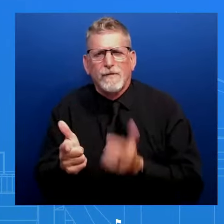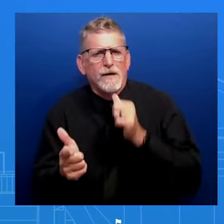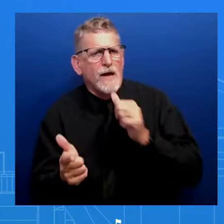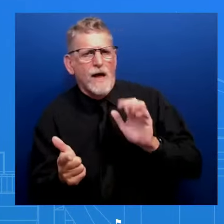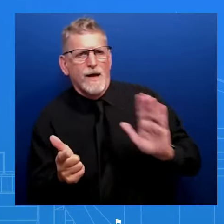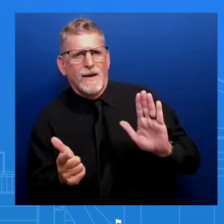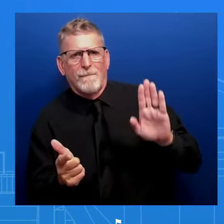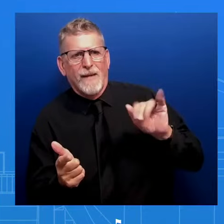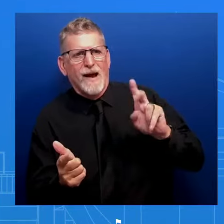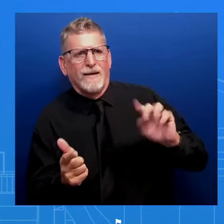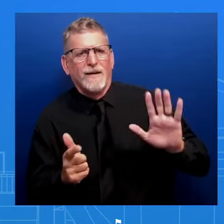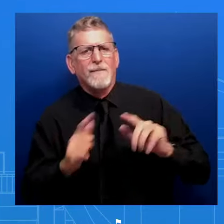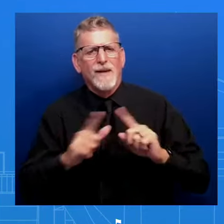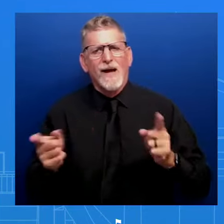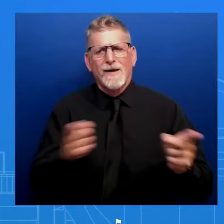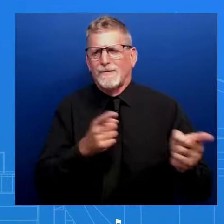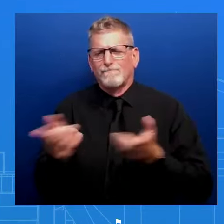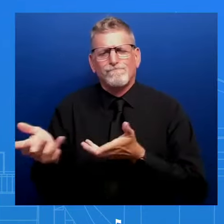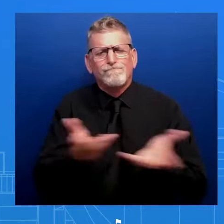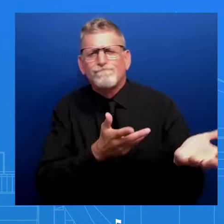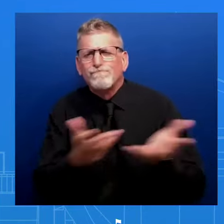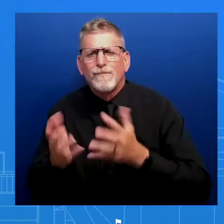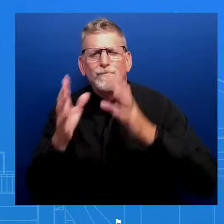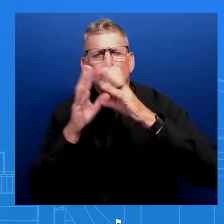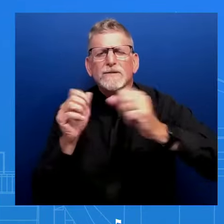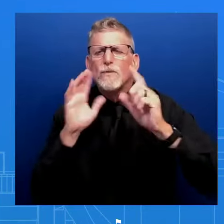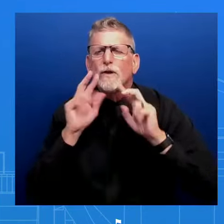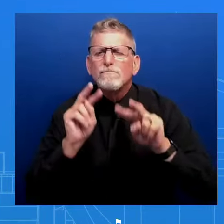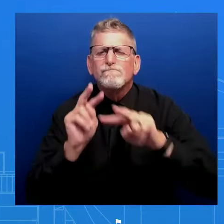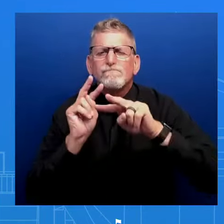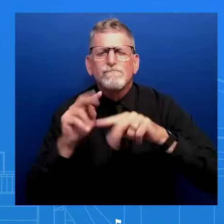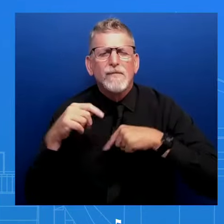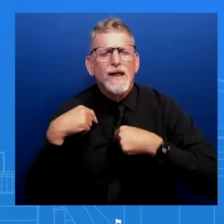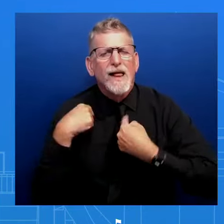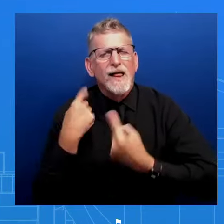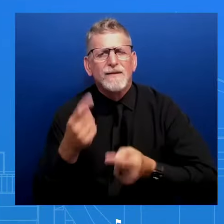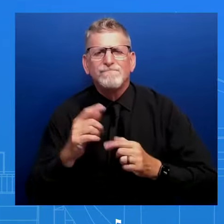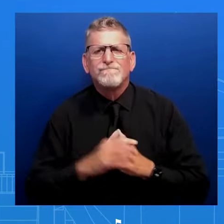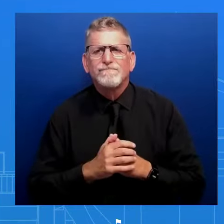to this visit quite a bit. The United States and Italy are close NATO Allies